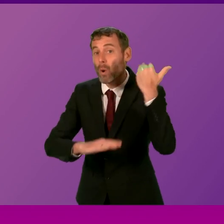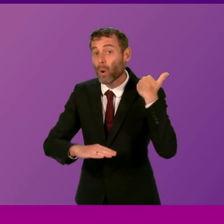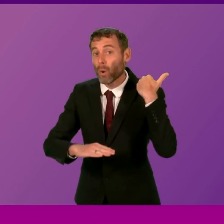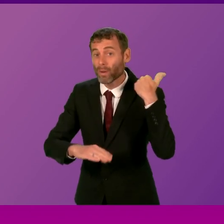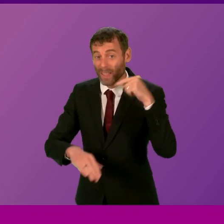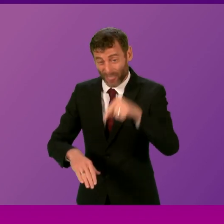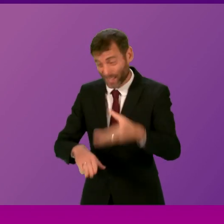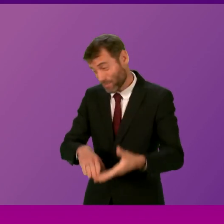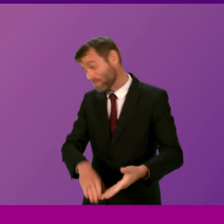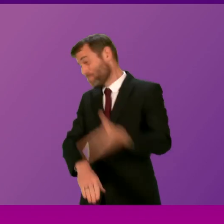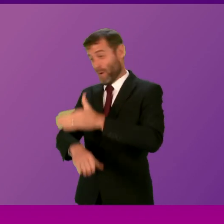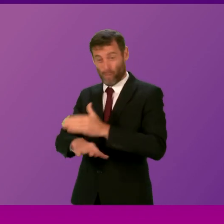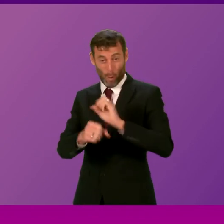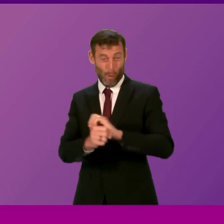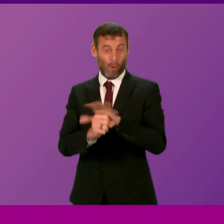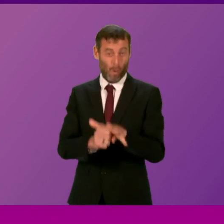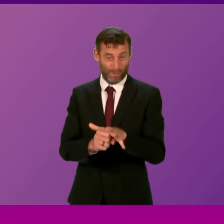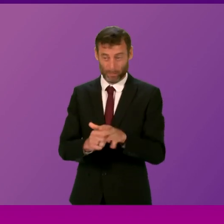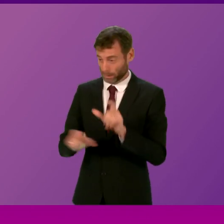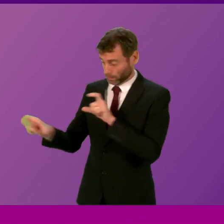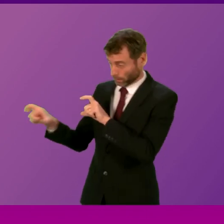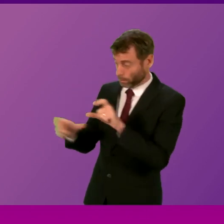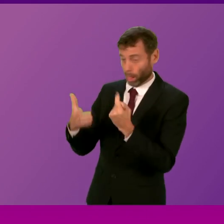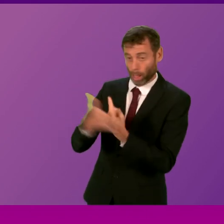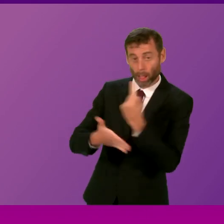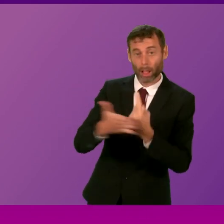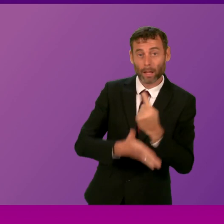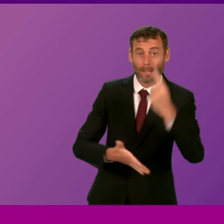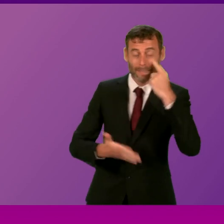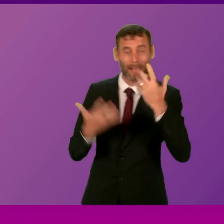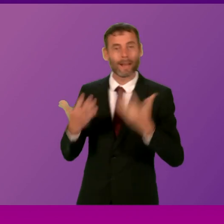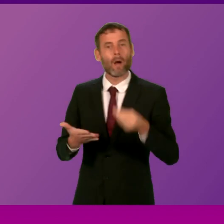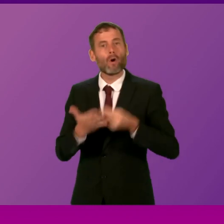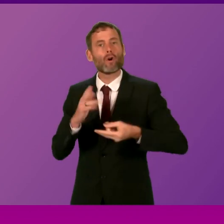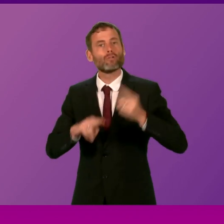to pay for that failure during a cost of living crisis. A quarter of households face council tax